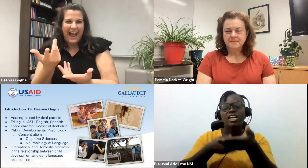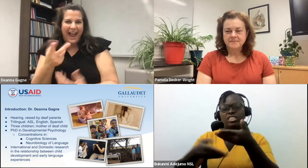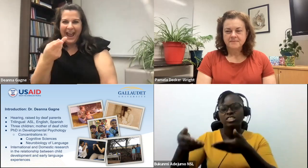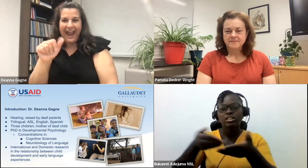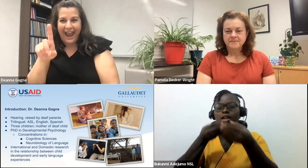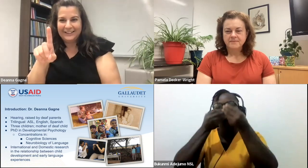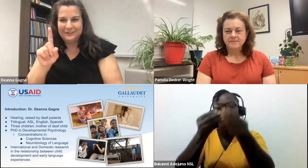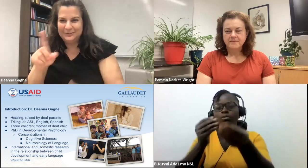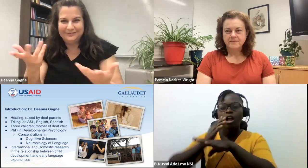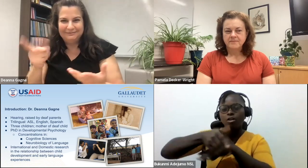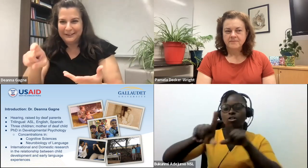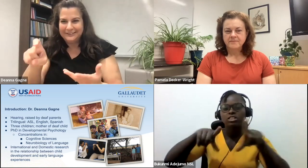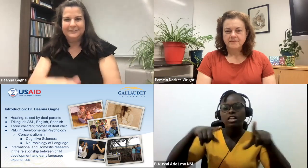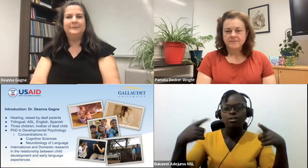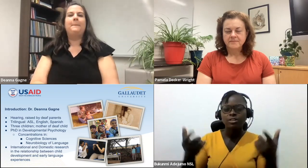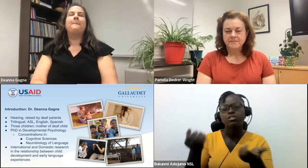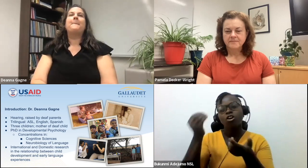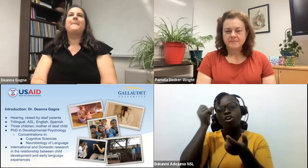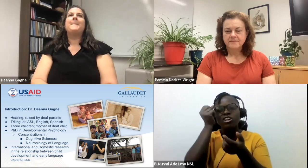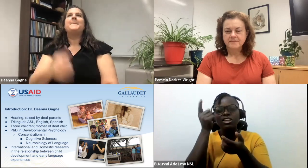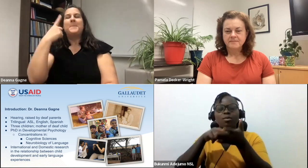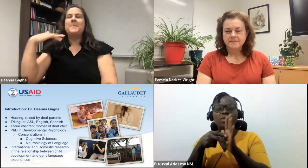always thinking about language, you know, and because I had to.